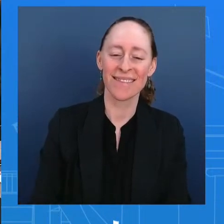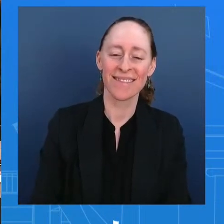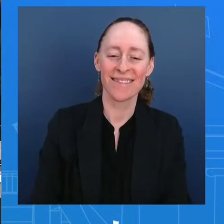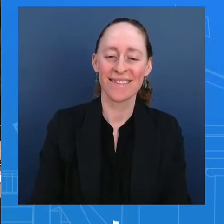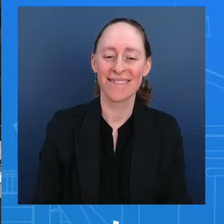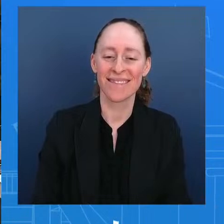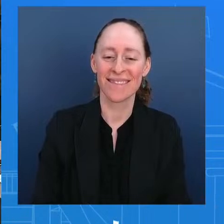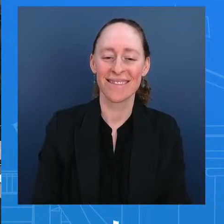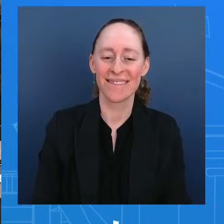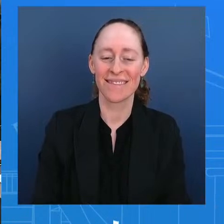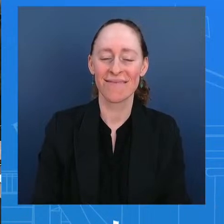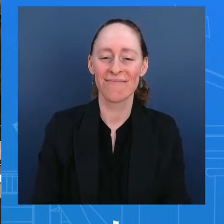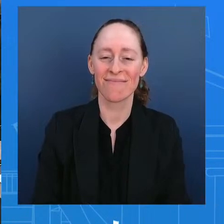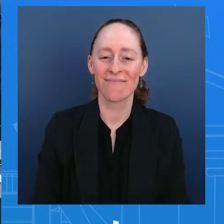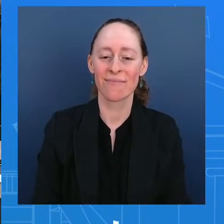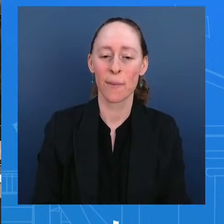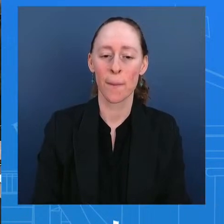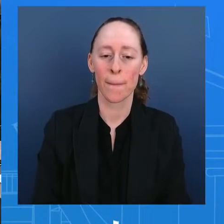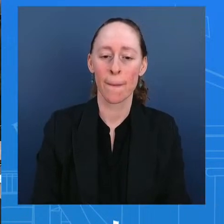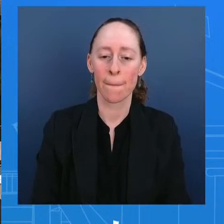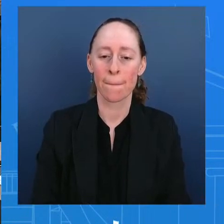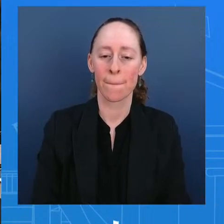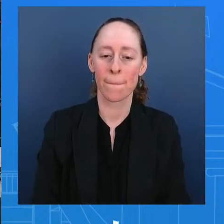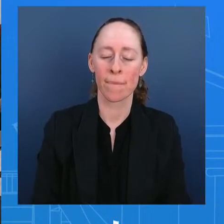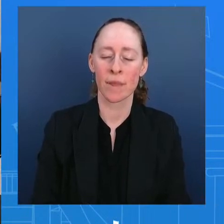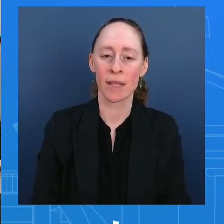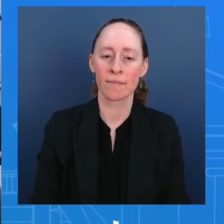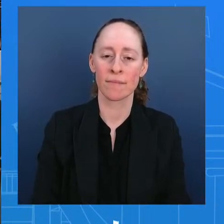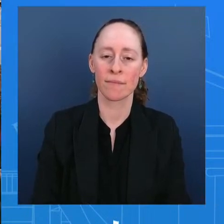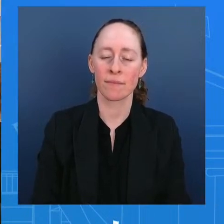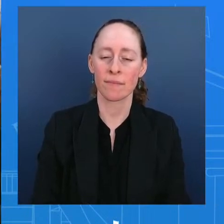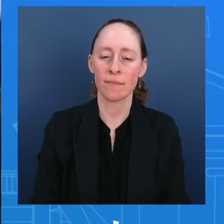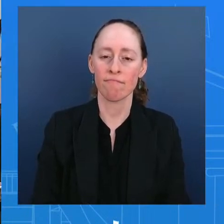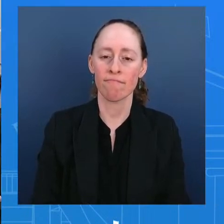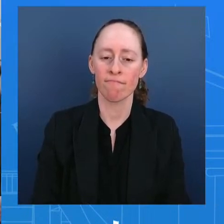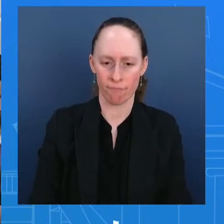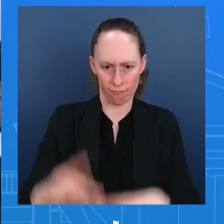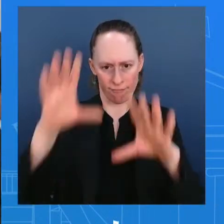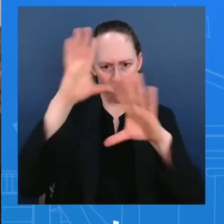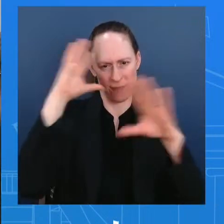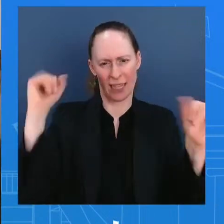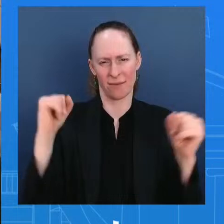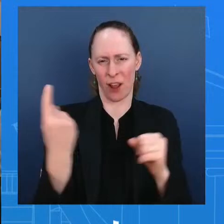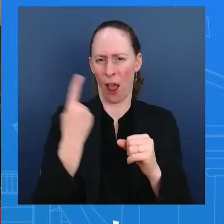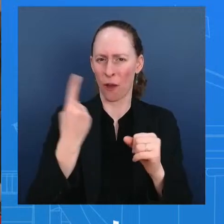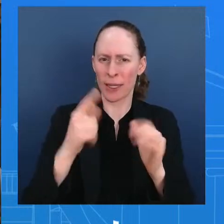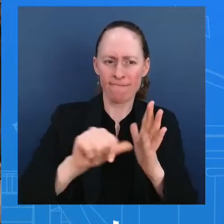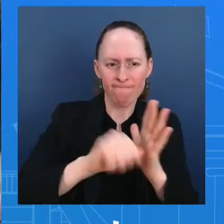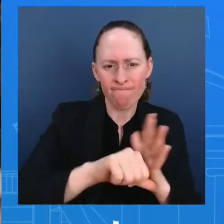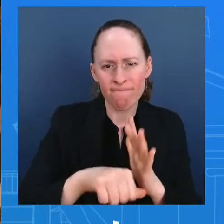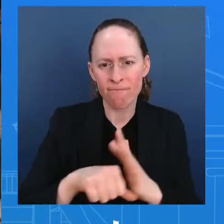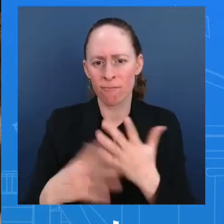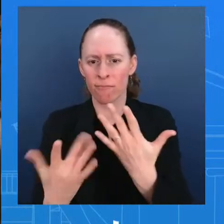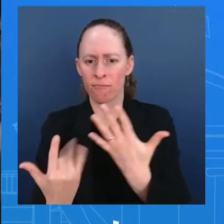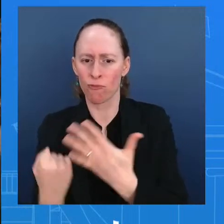has been made priority for the Biden administration. Ms. Jean-Pierre: S- -- say that one more time. The Press: Human rights -- Ms. Jean-Pierre: Mm-hmm. The Press: -- and upholding international law